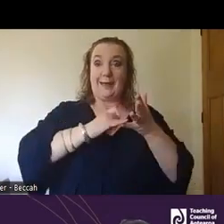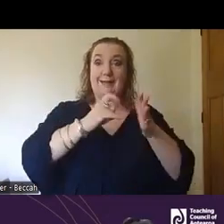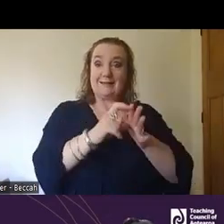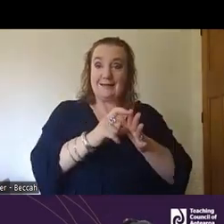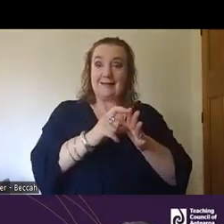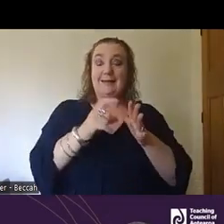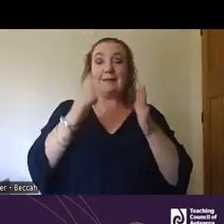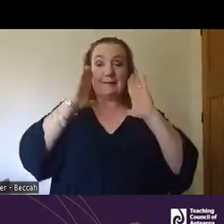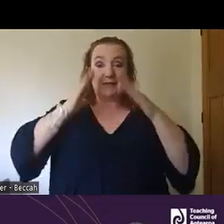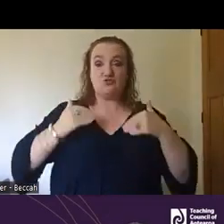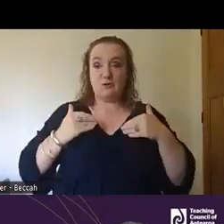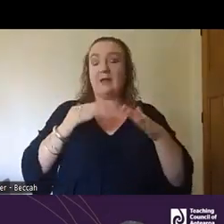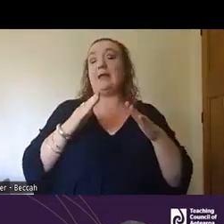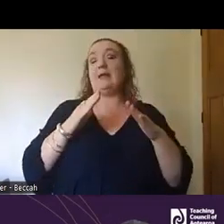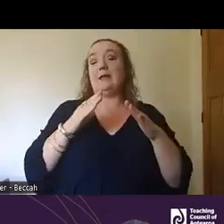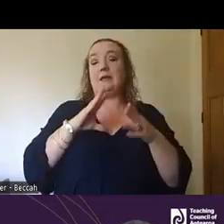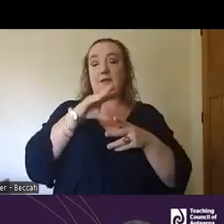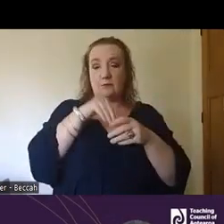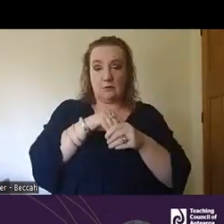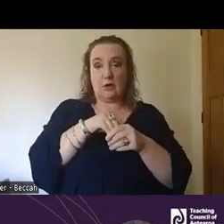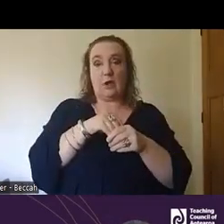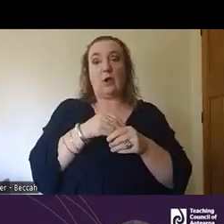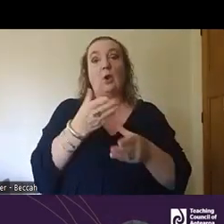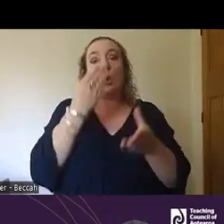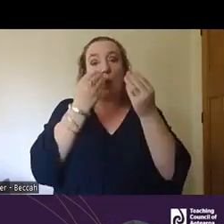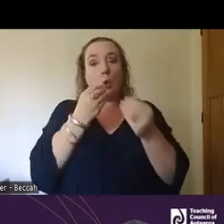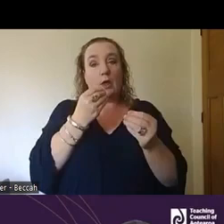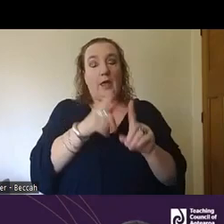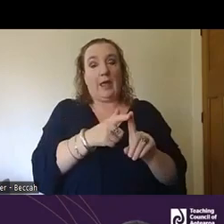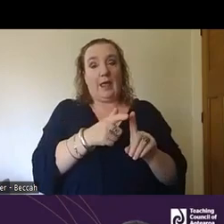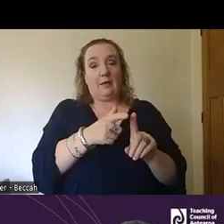UDL, learner agency and voice and school partnerships.